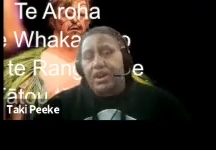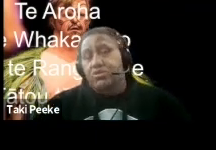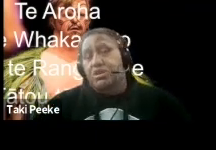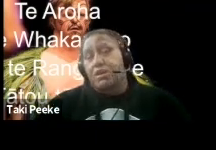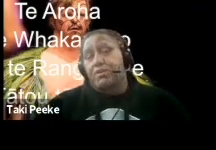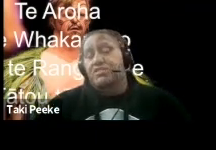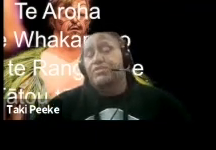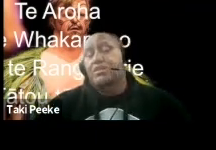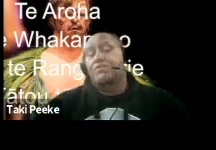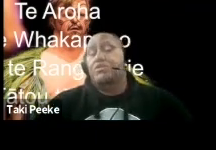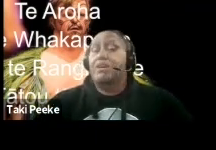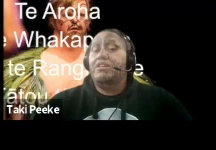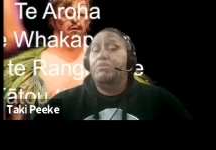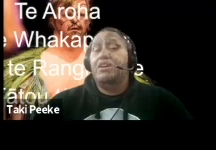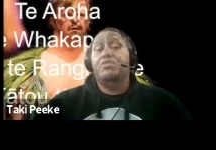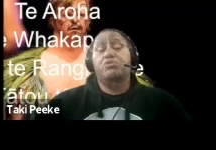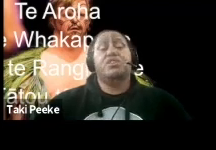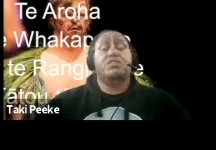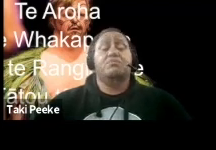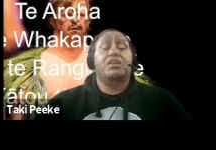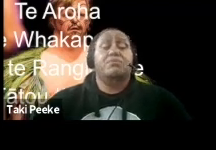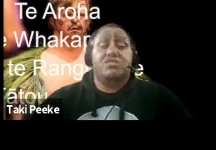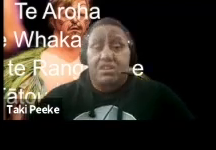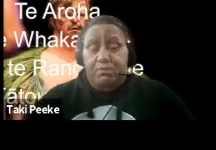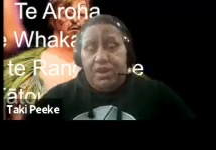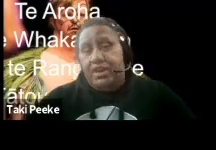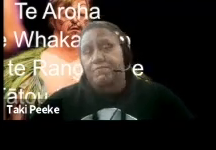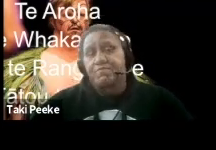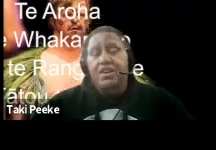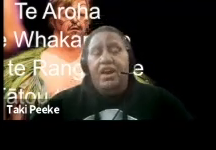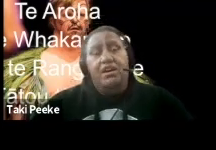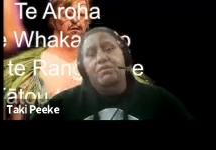And it’s also my pleasure for some of you who may know me and those that don’t my name is Taki Peeke and I’m